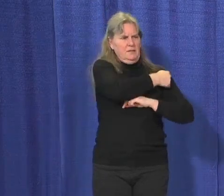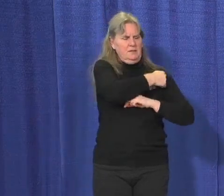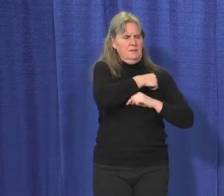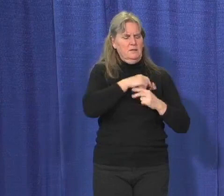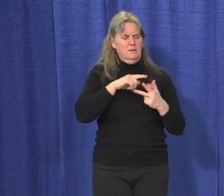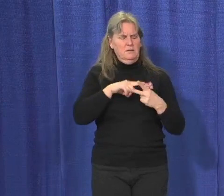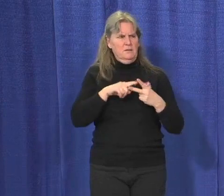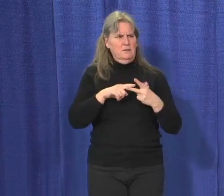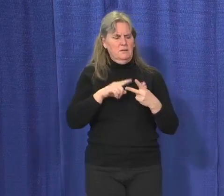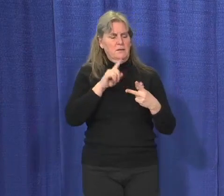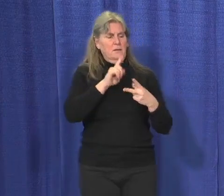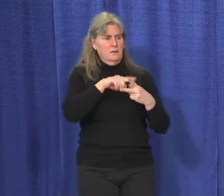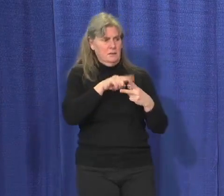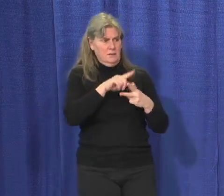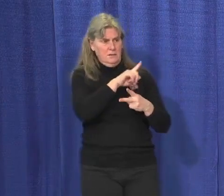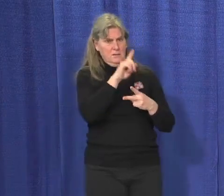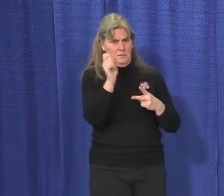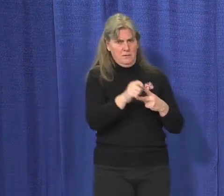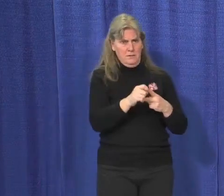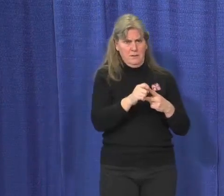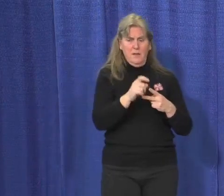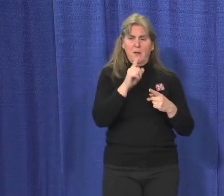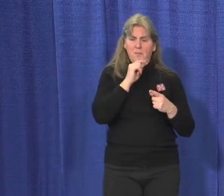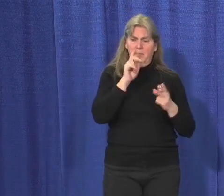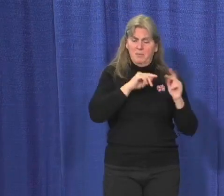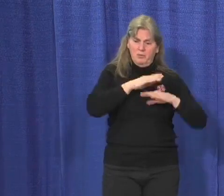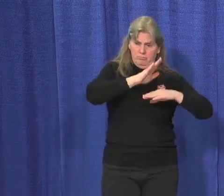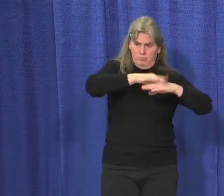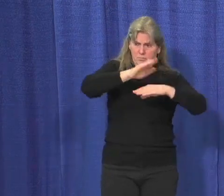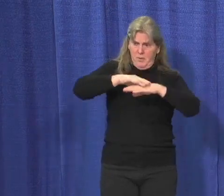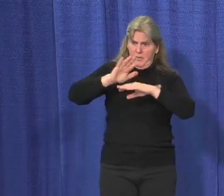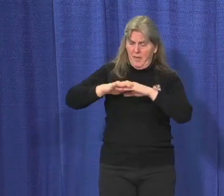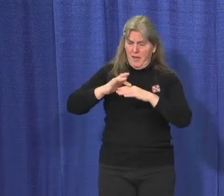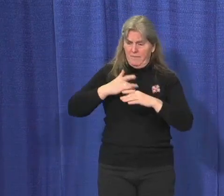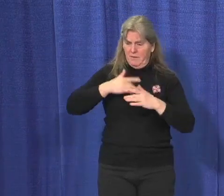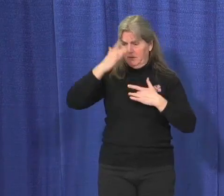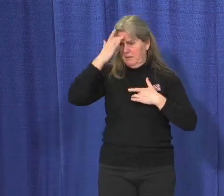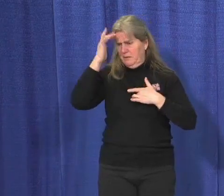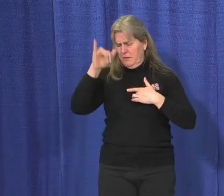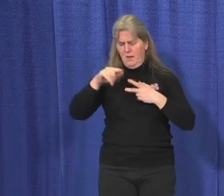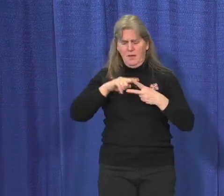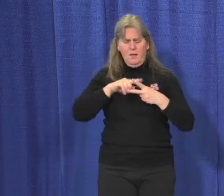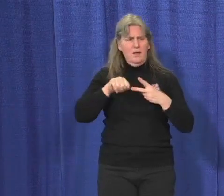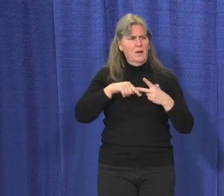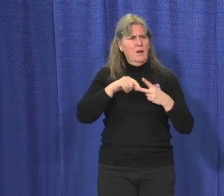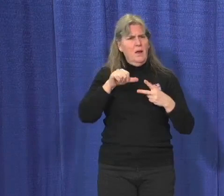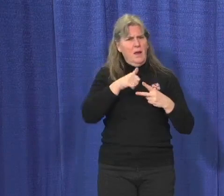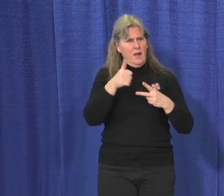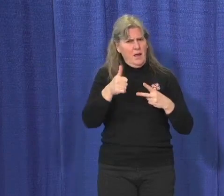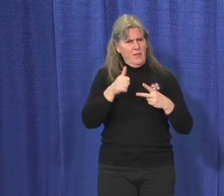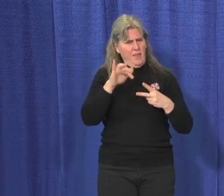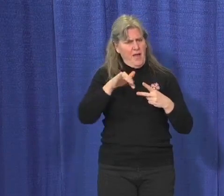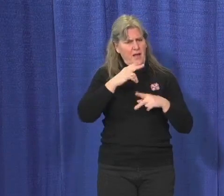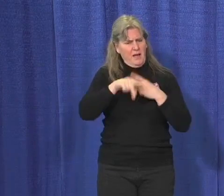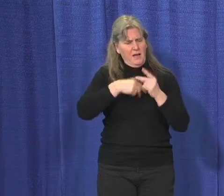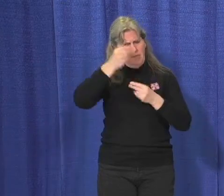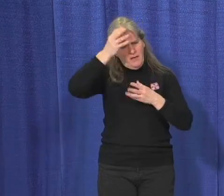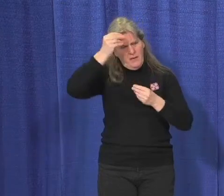A two-part question, is there any way to use that kind of